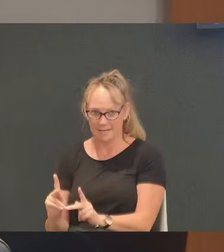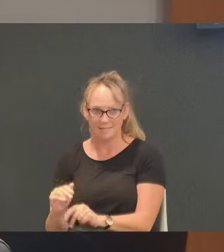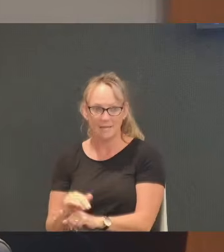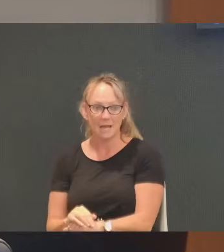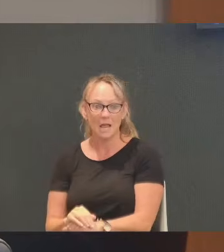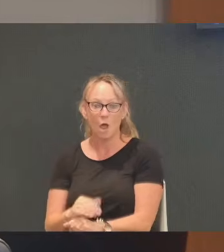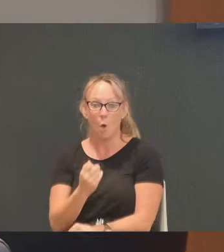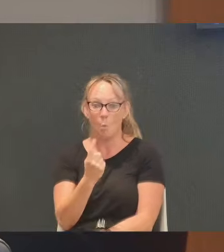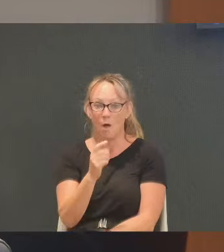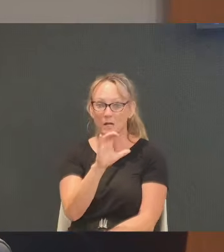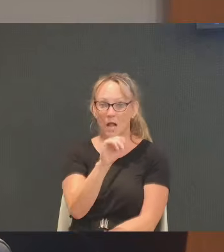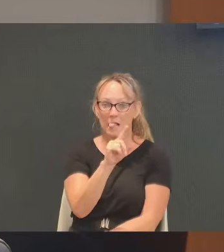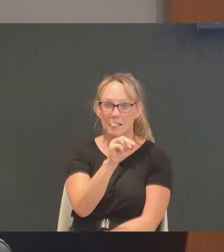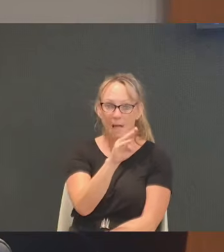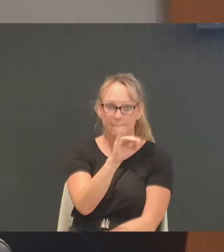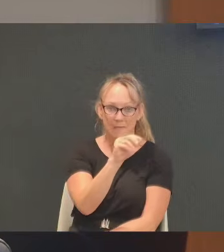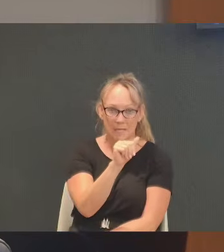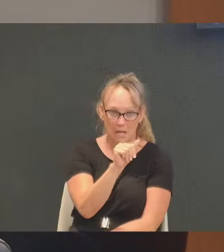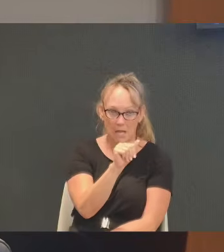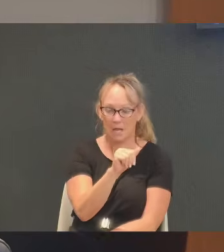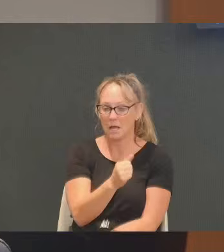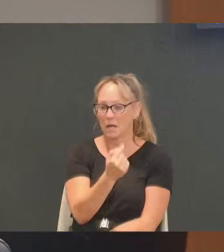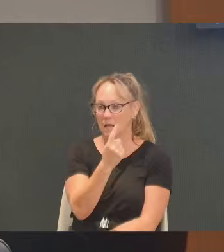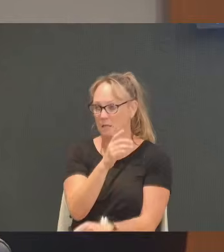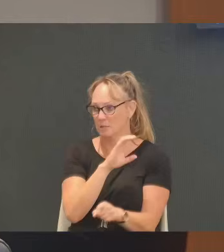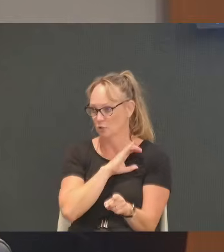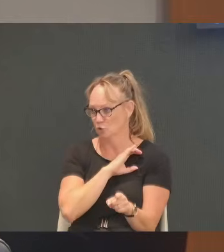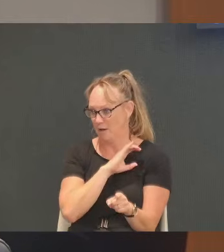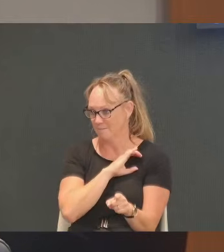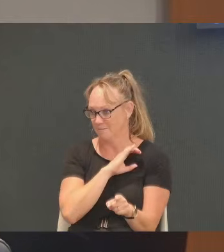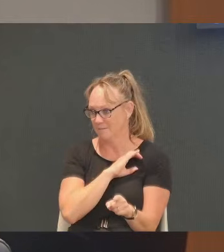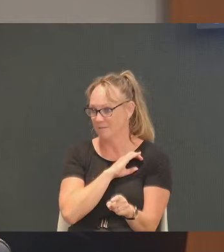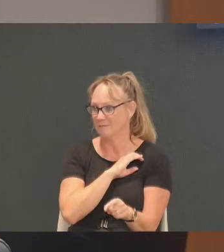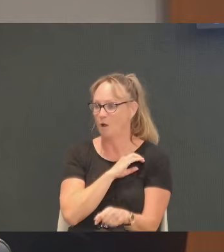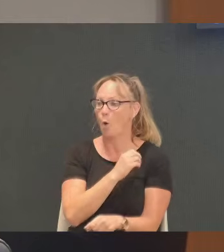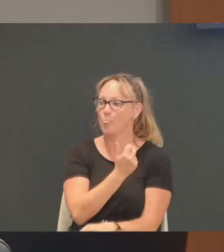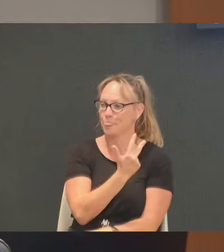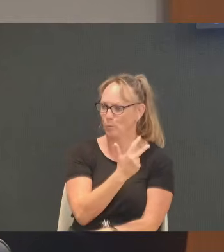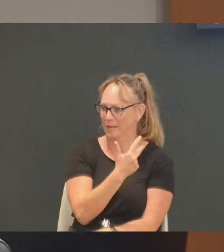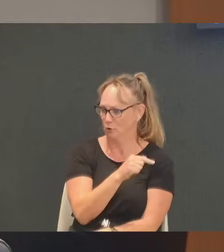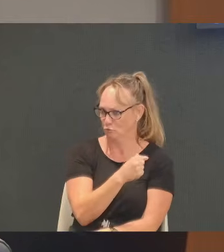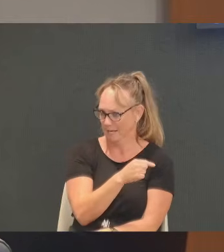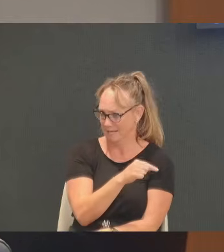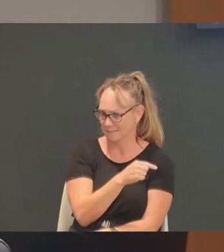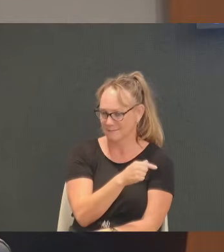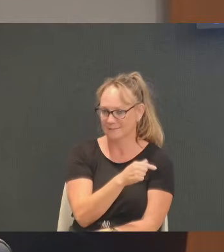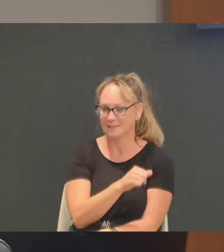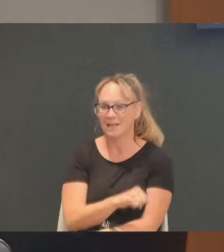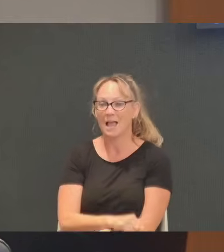Columbia Township on behalf of the Sheriff. item 61 is the request for authorization to travel at